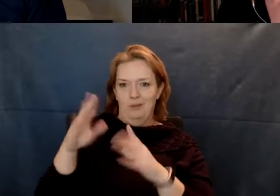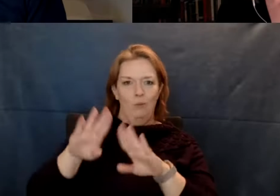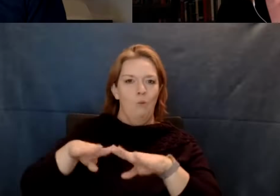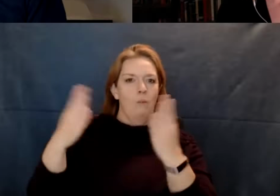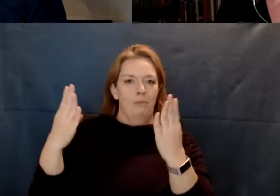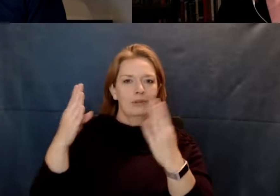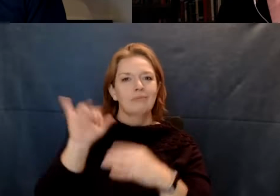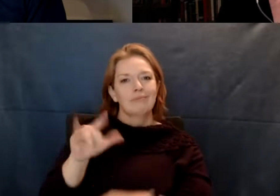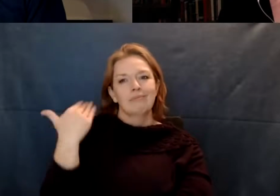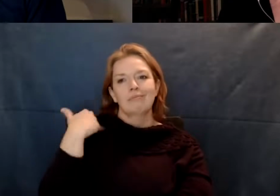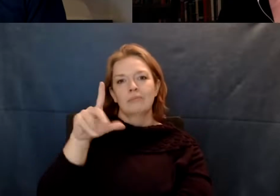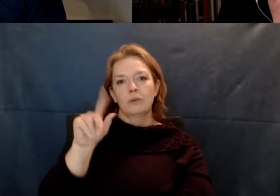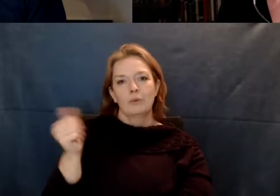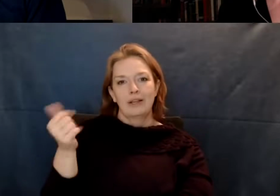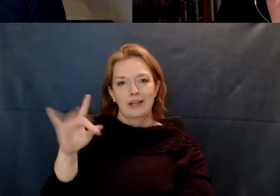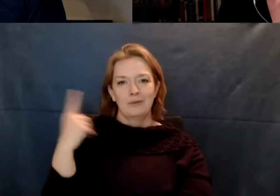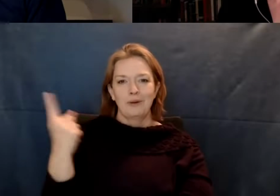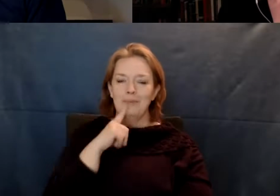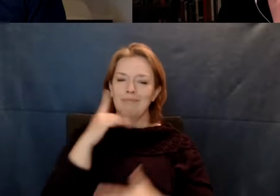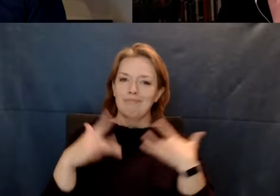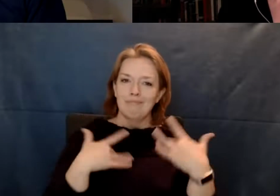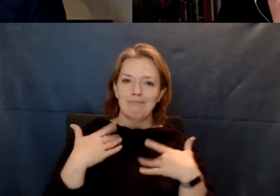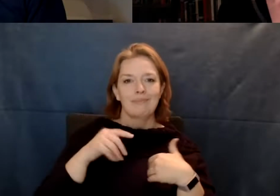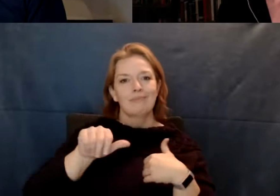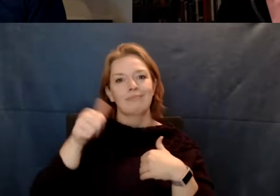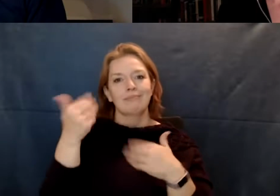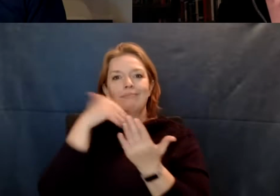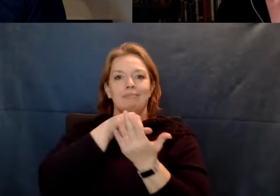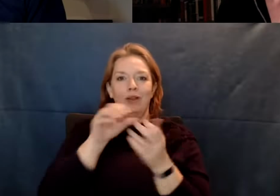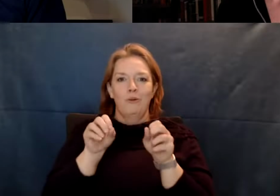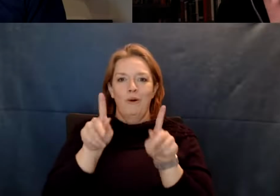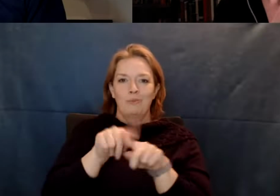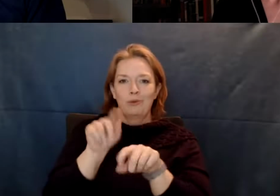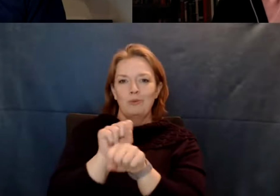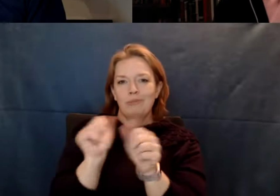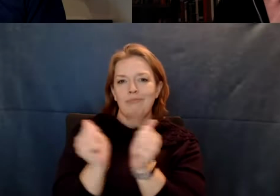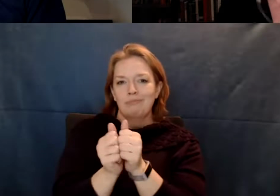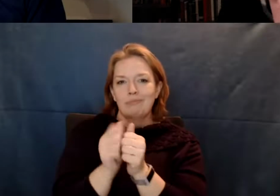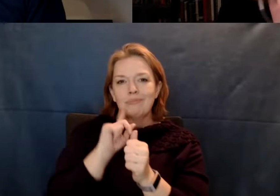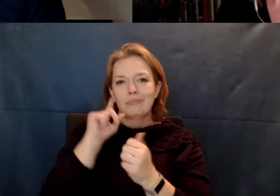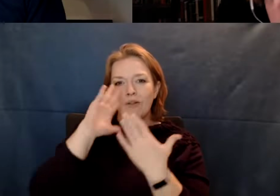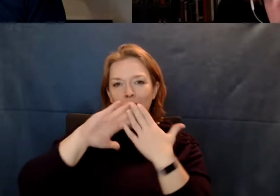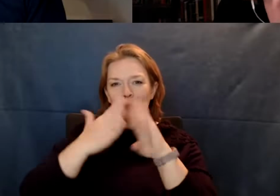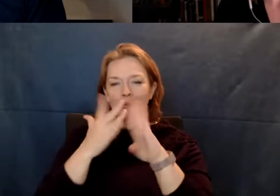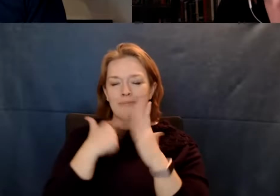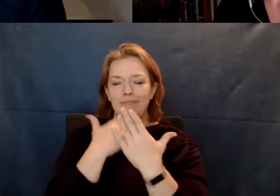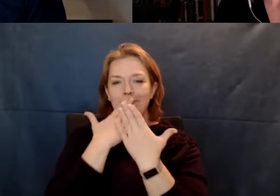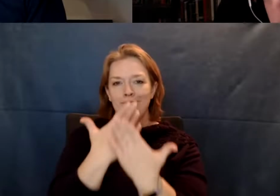and we are always so excited to have another opportunity to work with her. Very excited to see you.